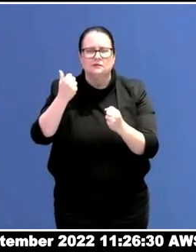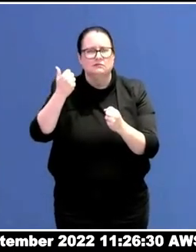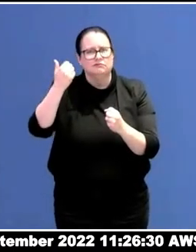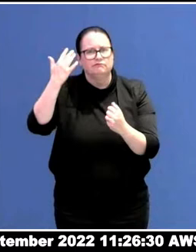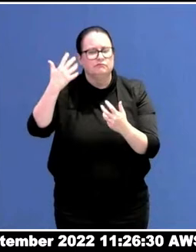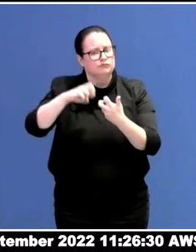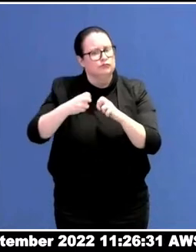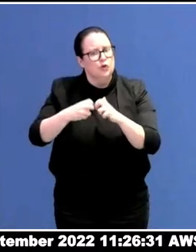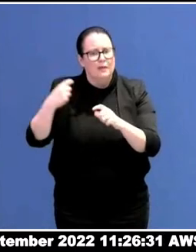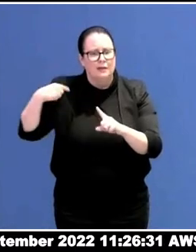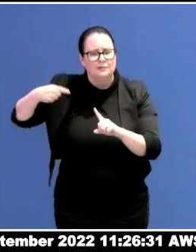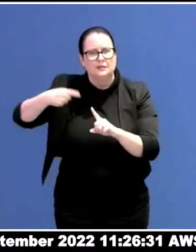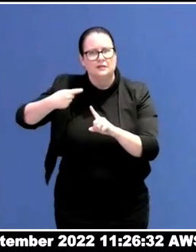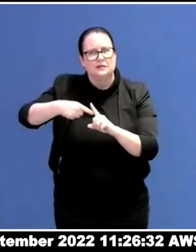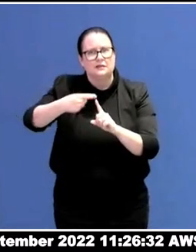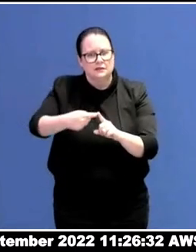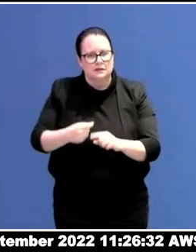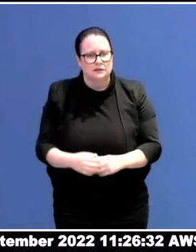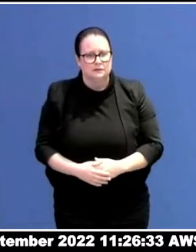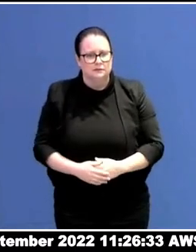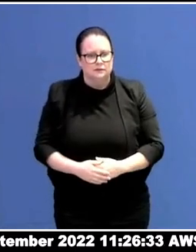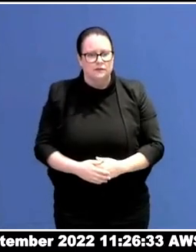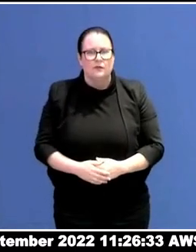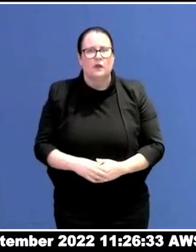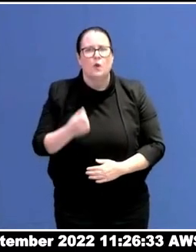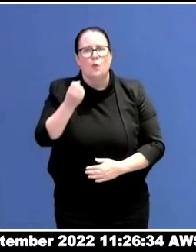There was so much unaddressed trauma, and with unaddressed trauma it needs to be